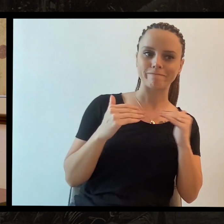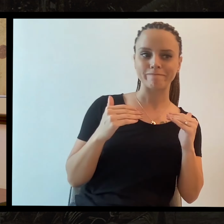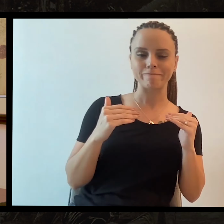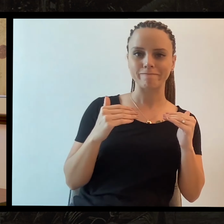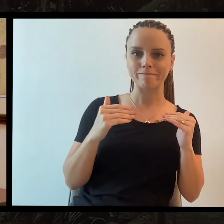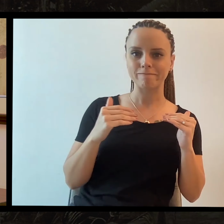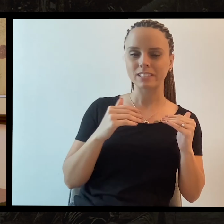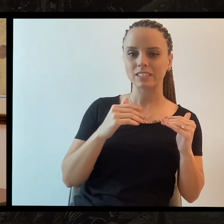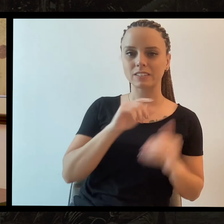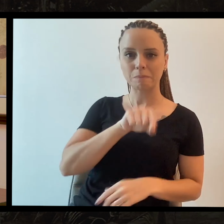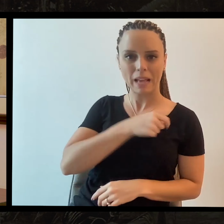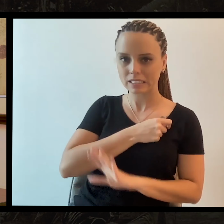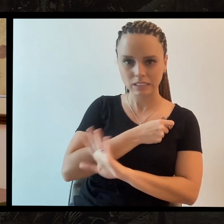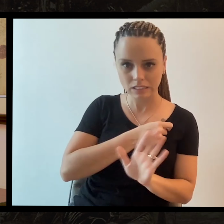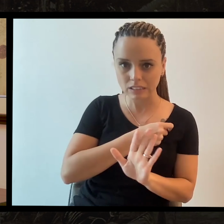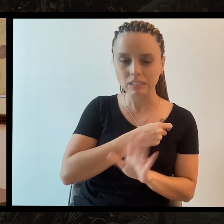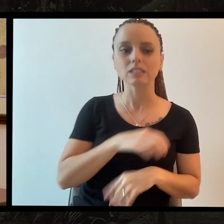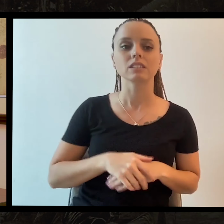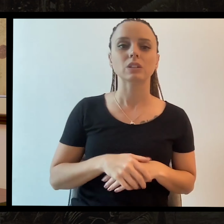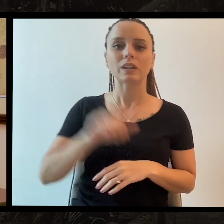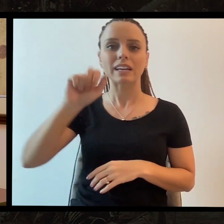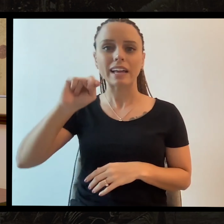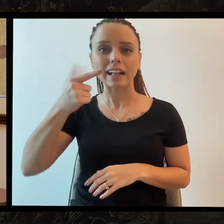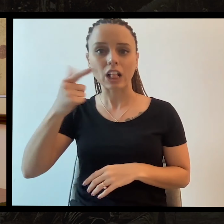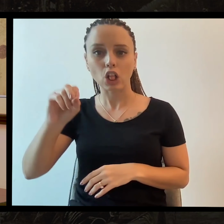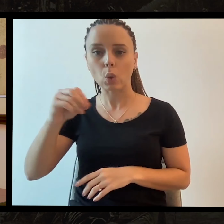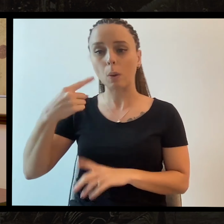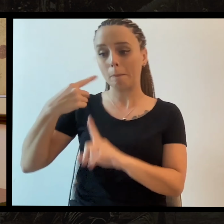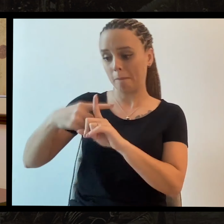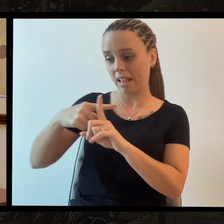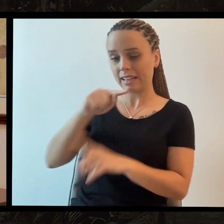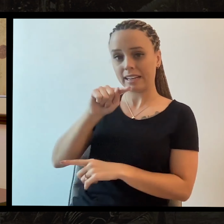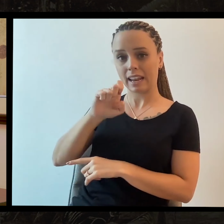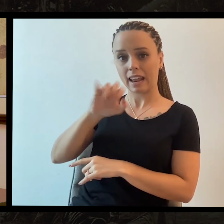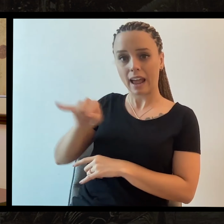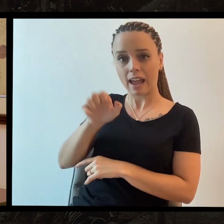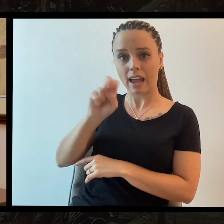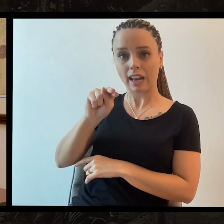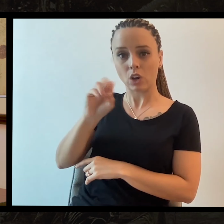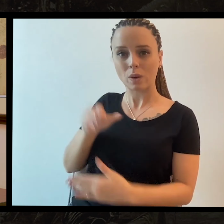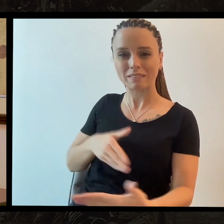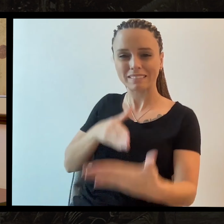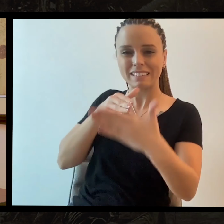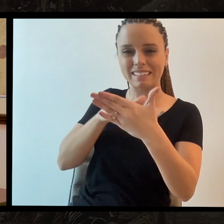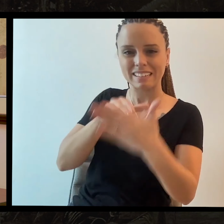It was Anglo American settlers and Tejanos against Santa Anna specifically.